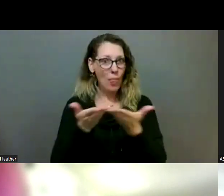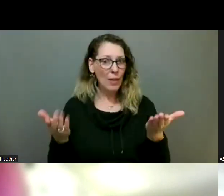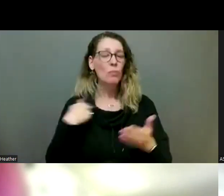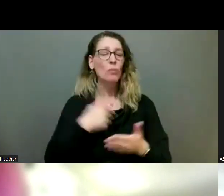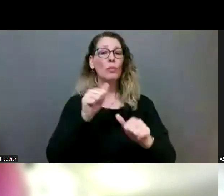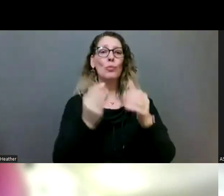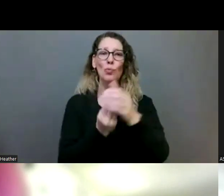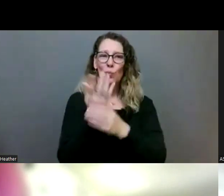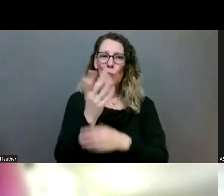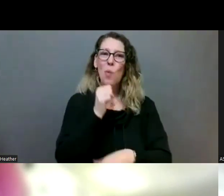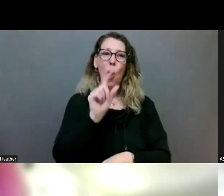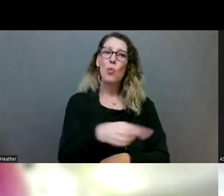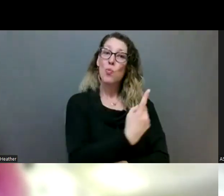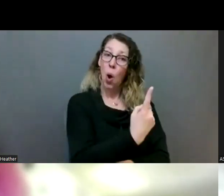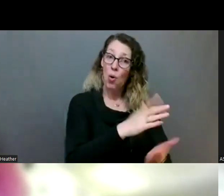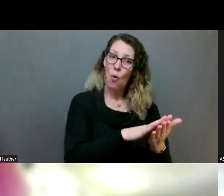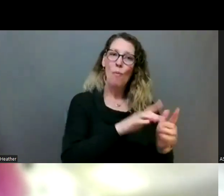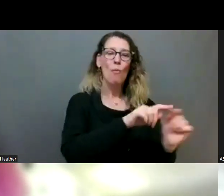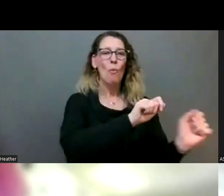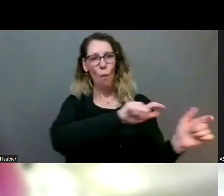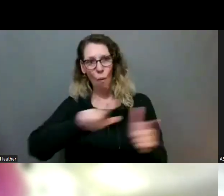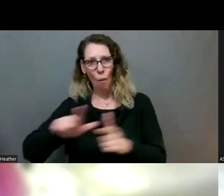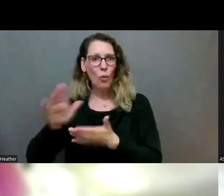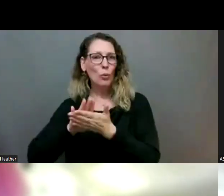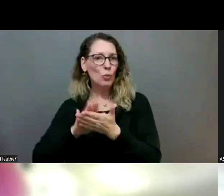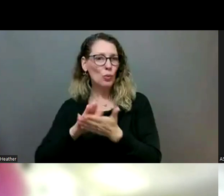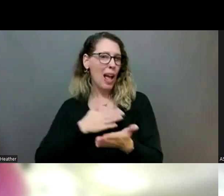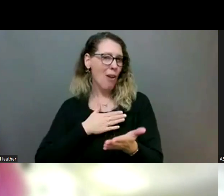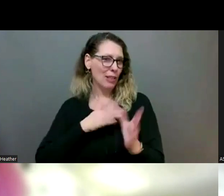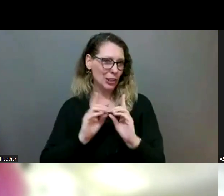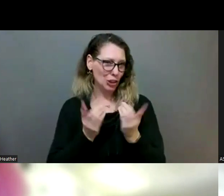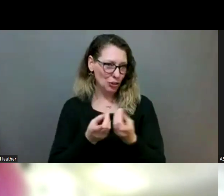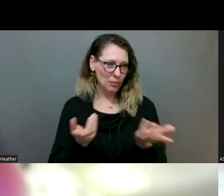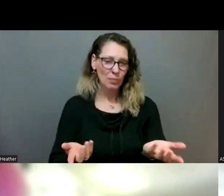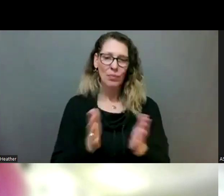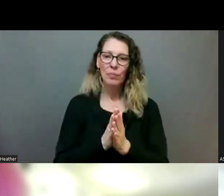not just one of our schools but all of the schools in our district. So really honing